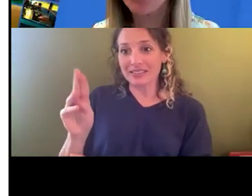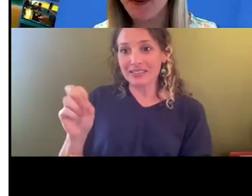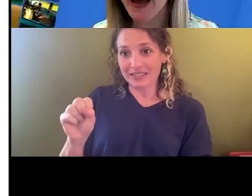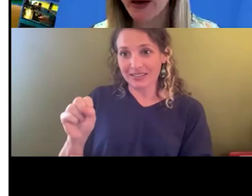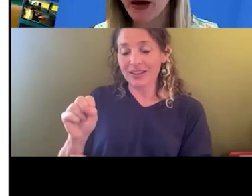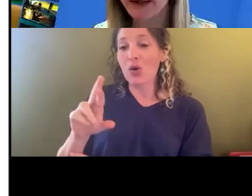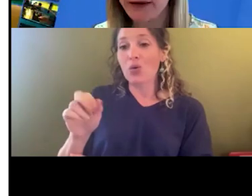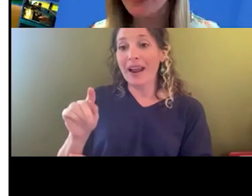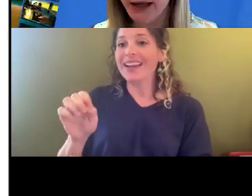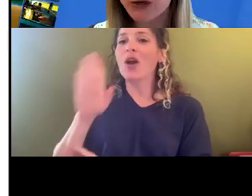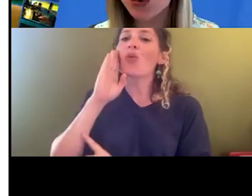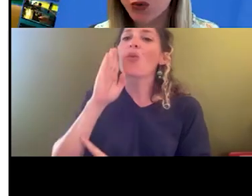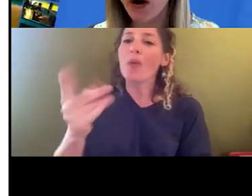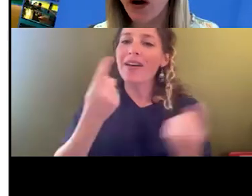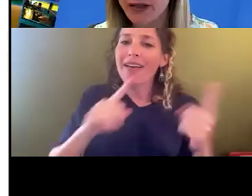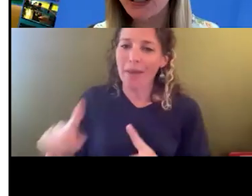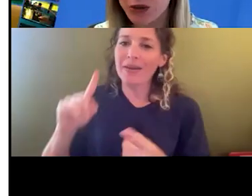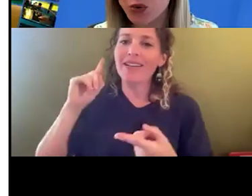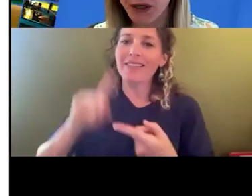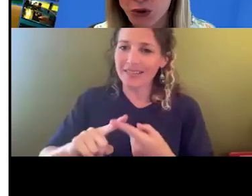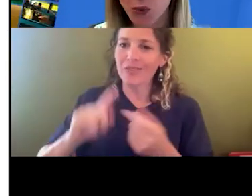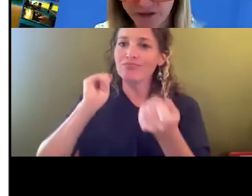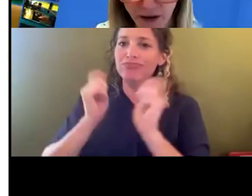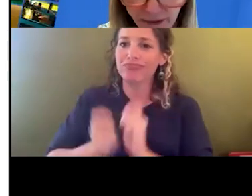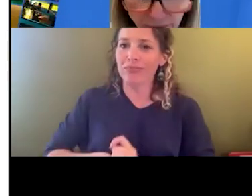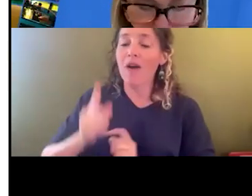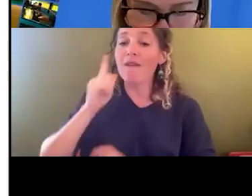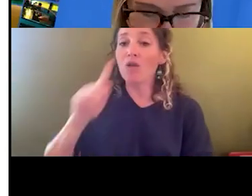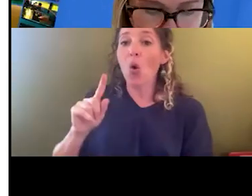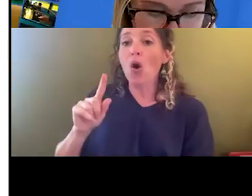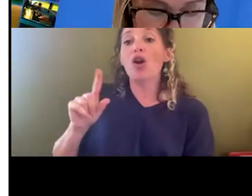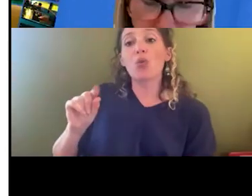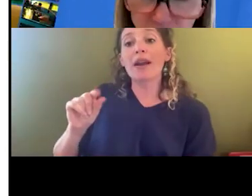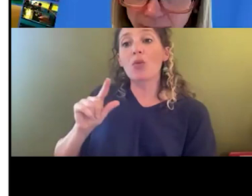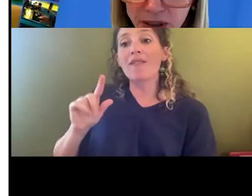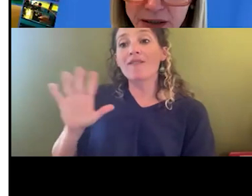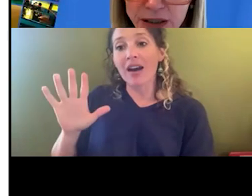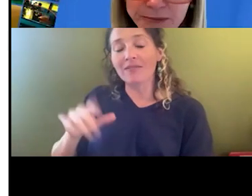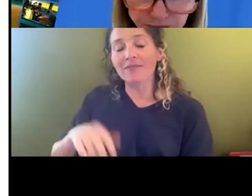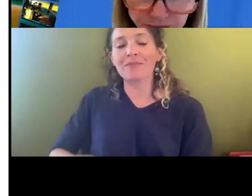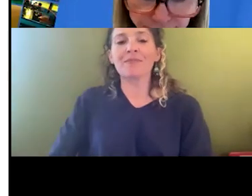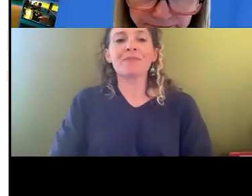the PAPP Guide is revised in 2025. Next slide, please.